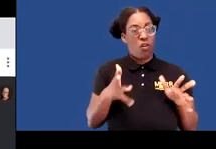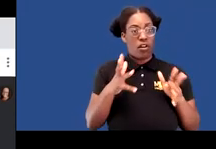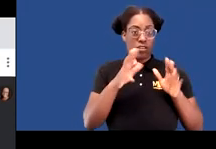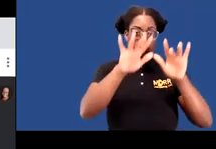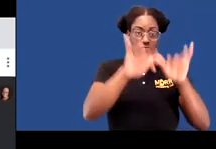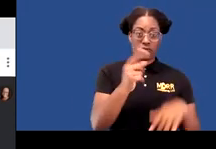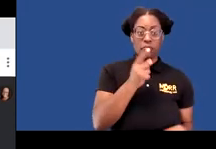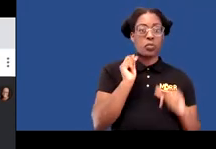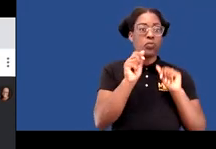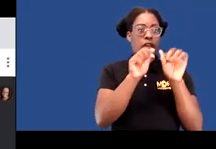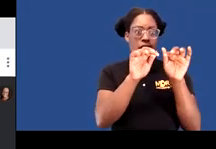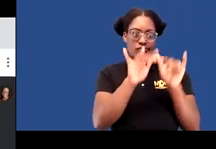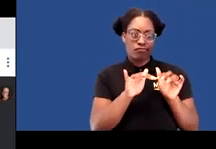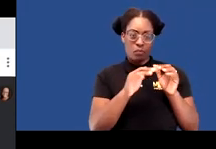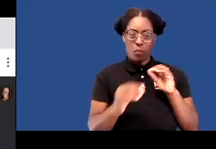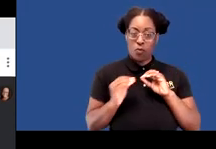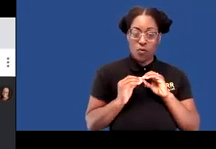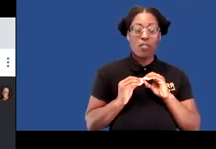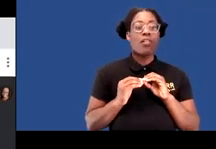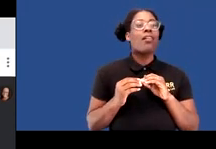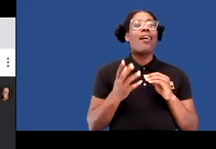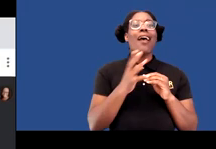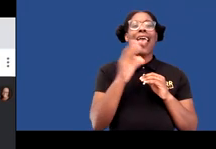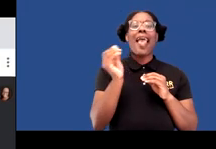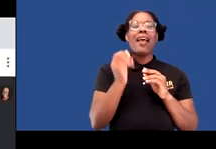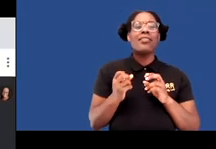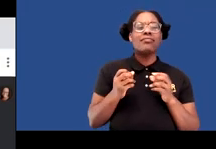and list some steps that can be taken.